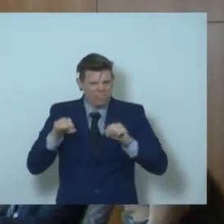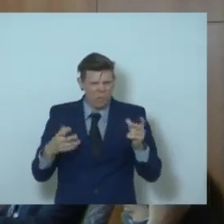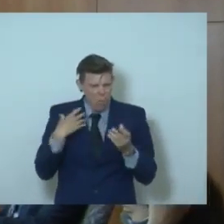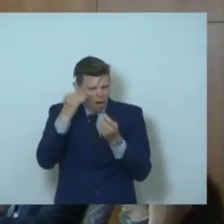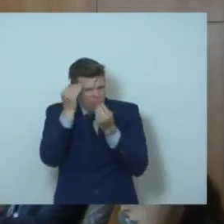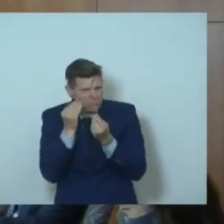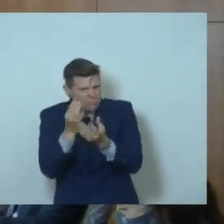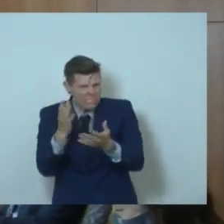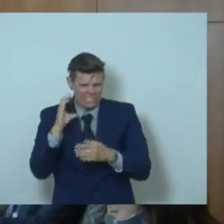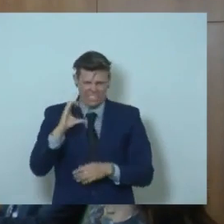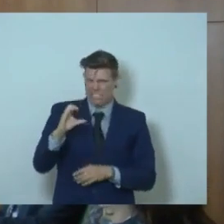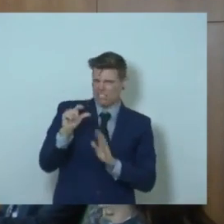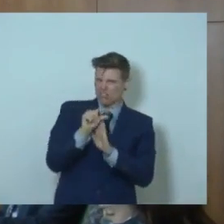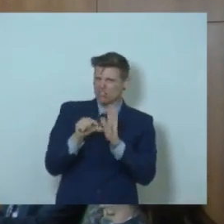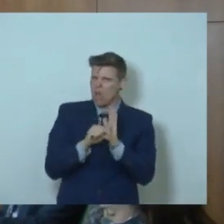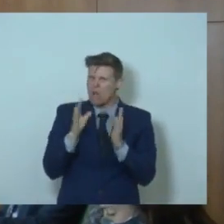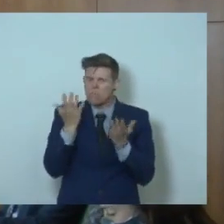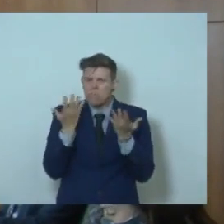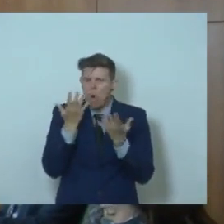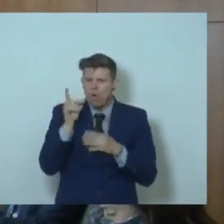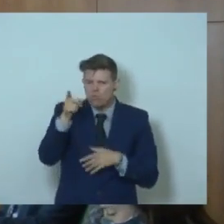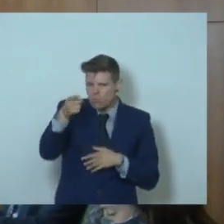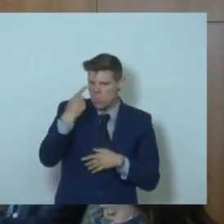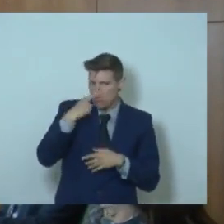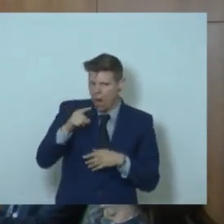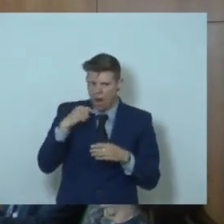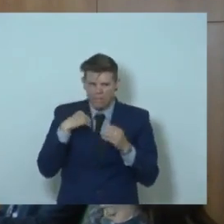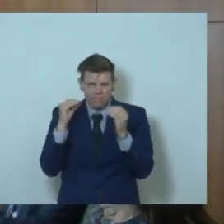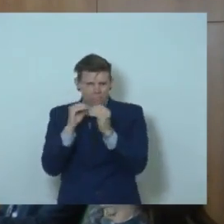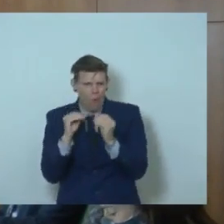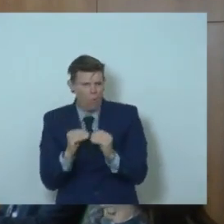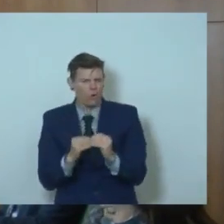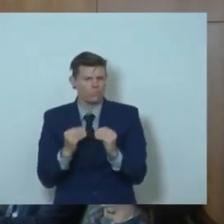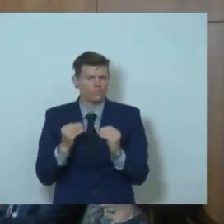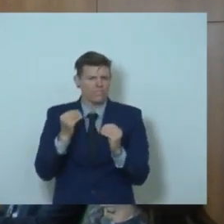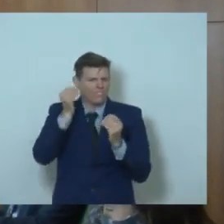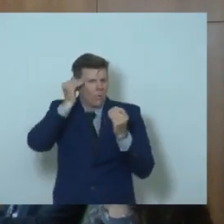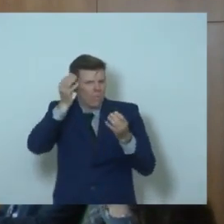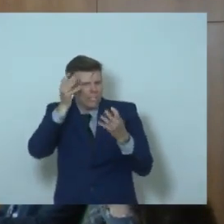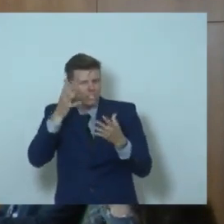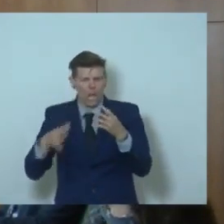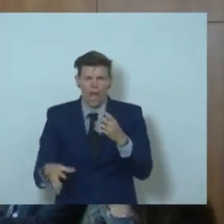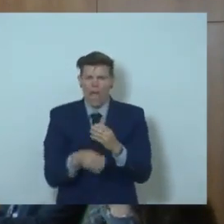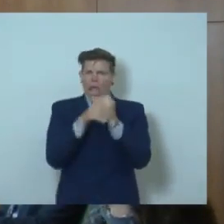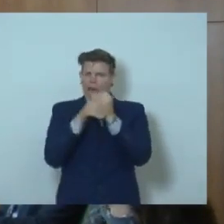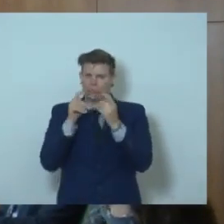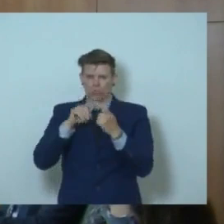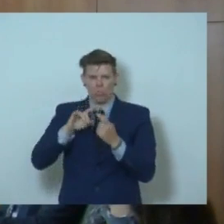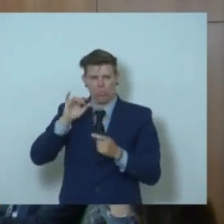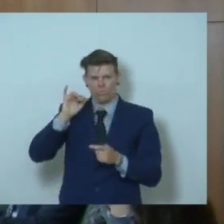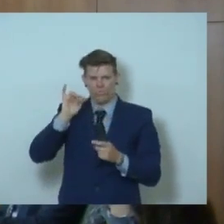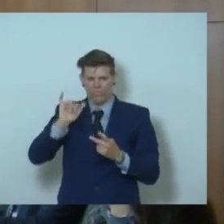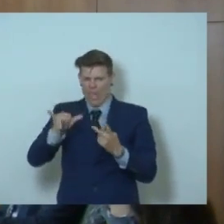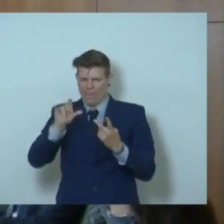THEY SAY ALTHOUGH I ACTUALLY THINK IT’S A LITTLE BIT MORE OF IT JUST NOT BEING REPORTED IN LINE LISTS AND SUCH.